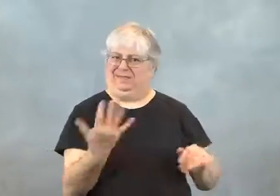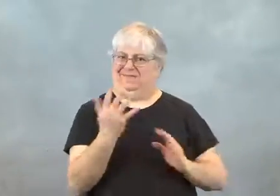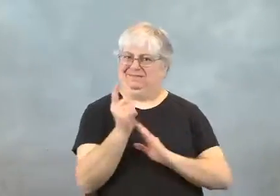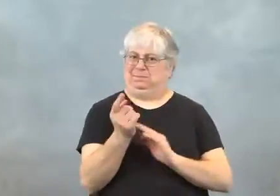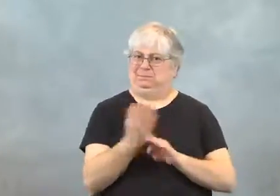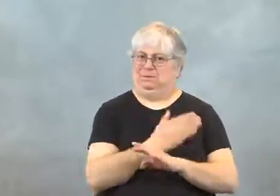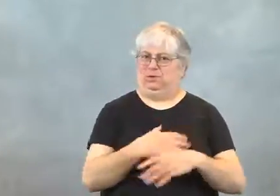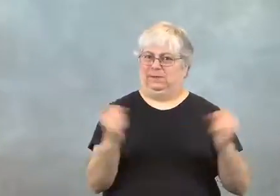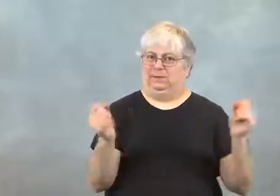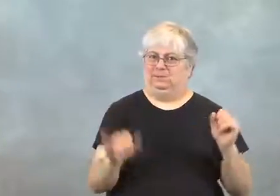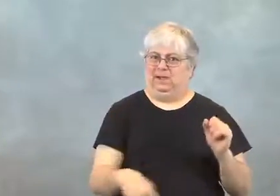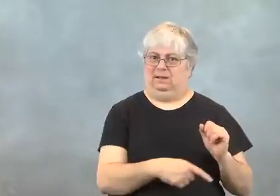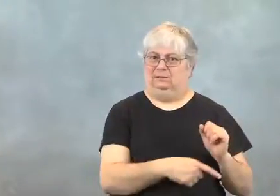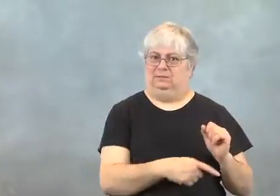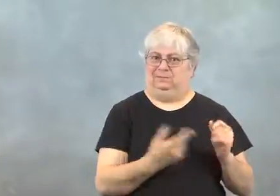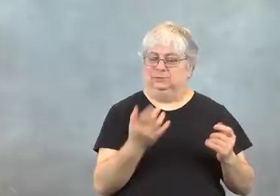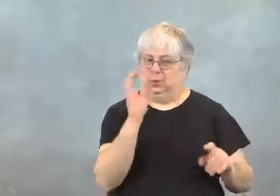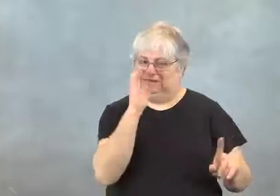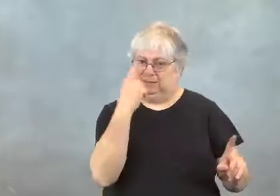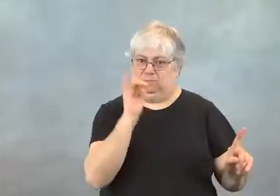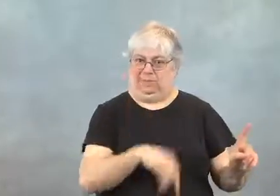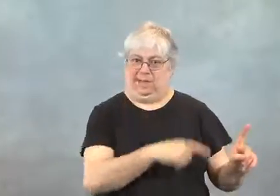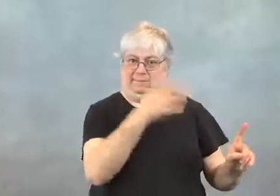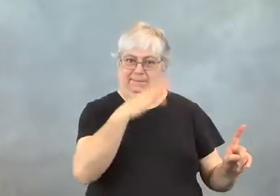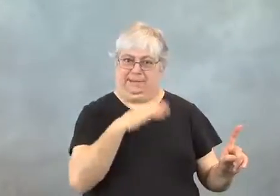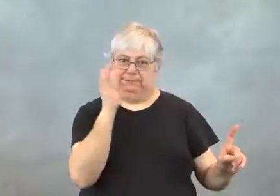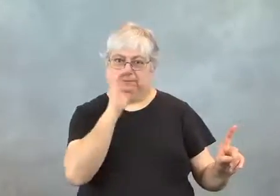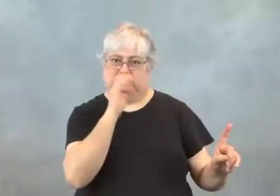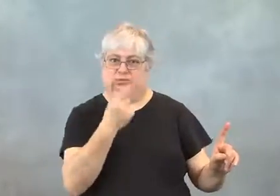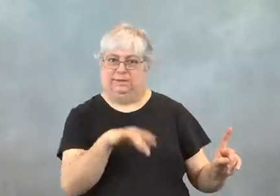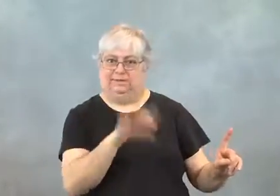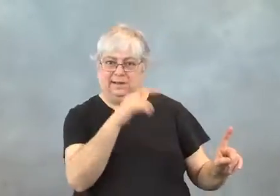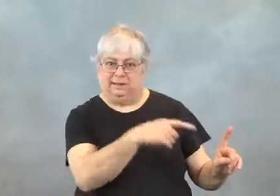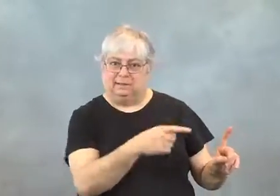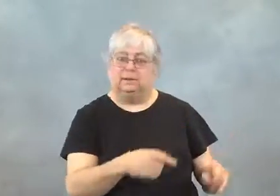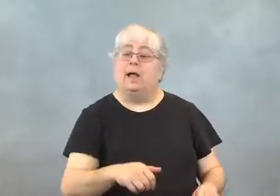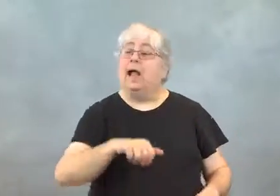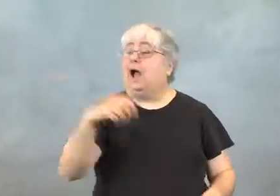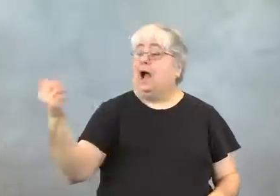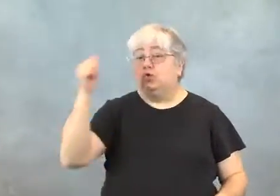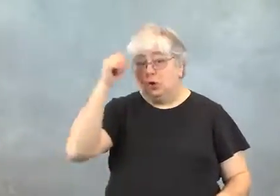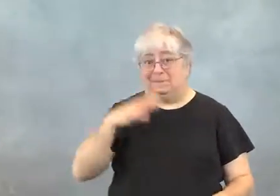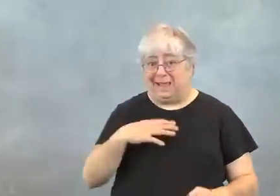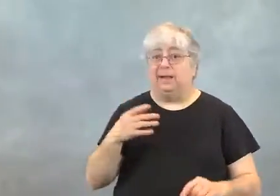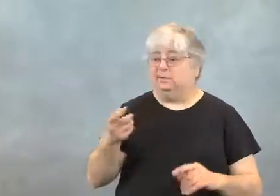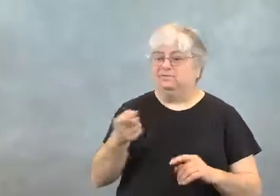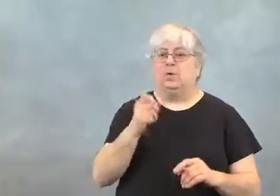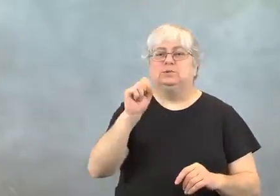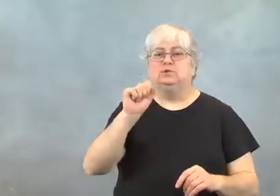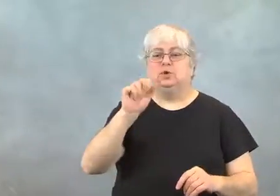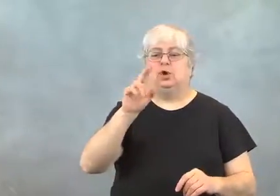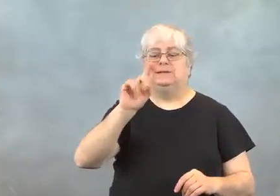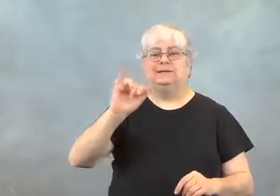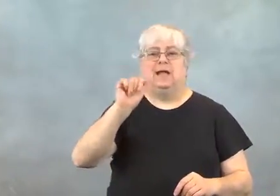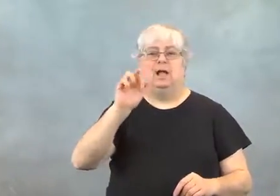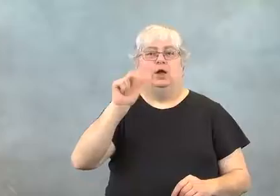This happened five minutes before the bombing.